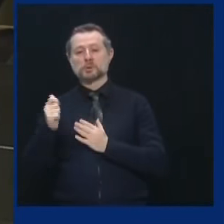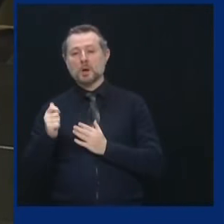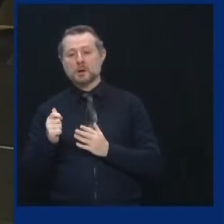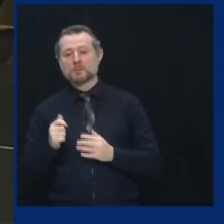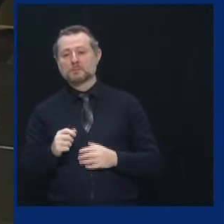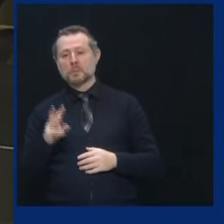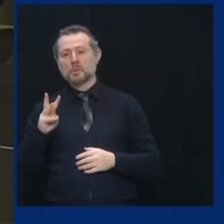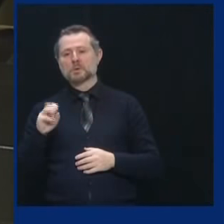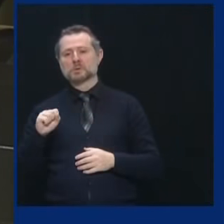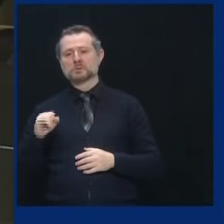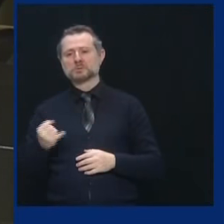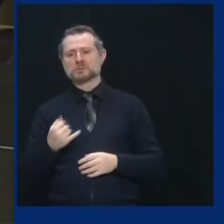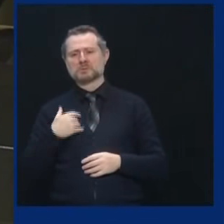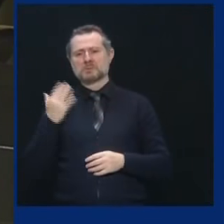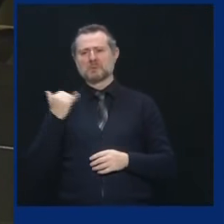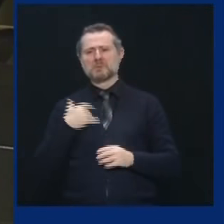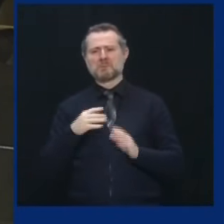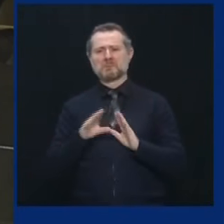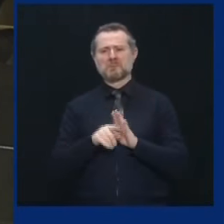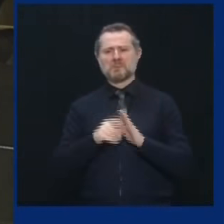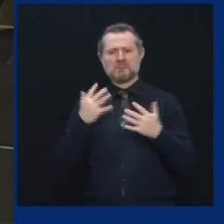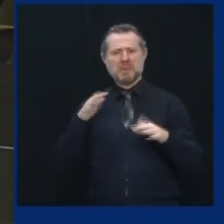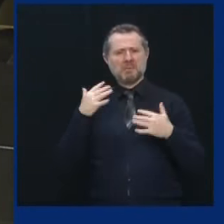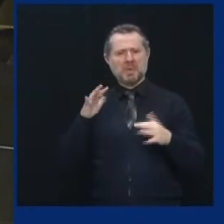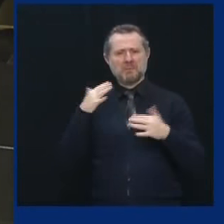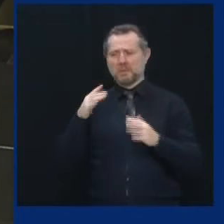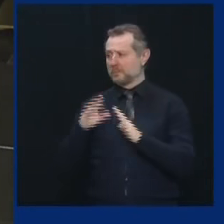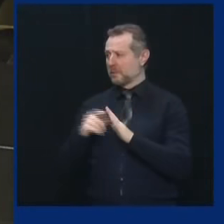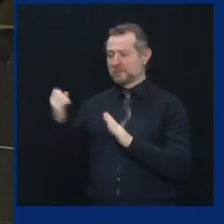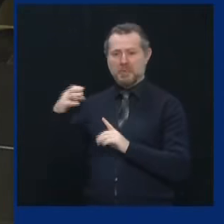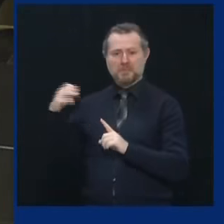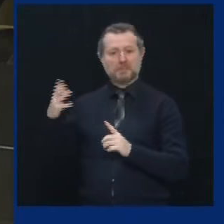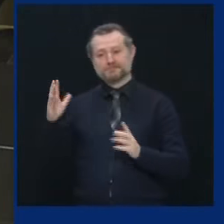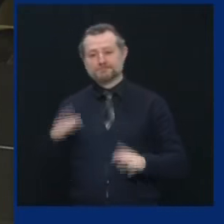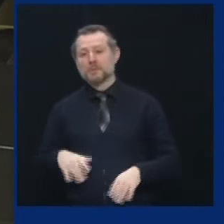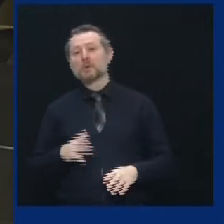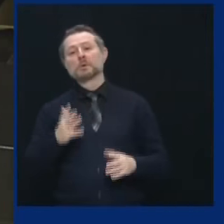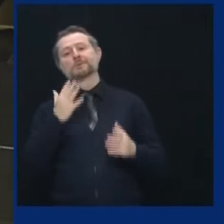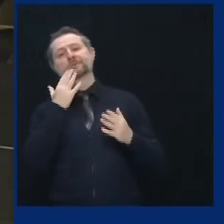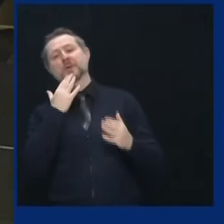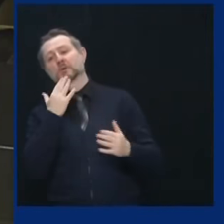ALL I CAN TELL YOU IS WE WATCH